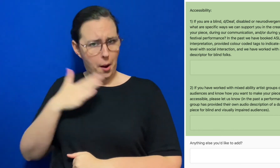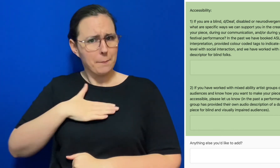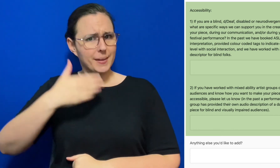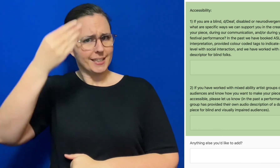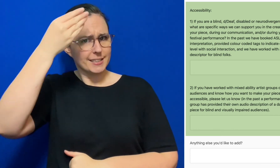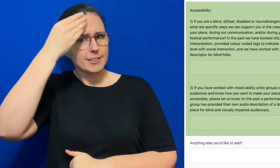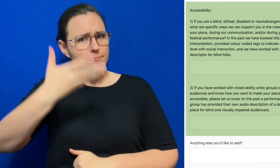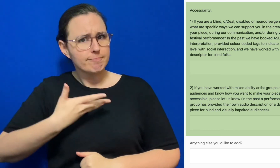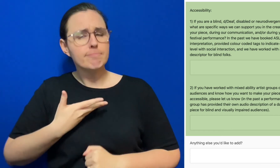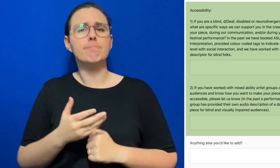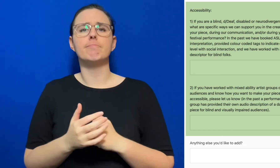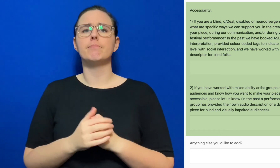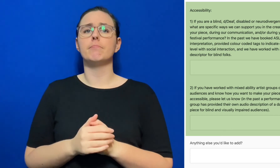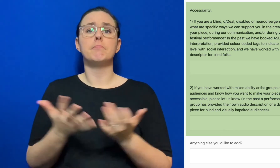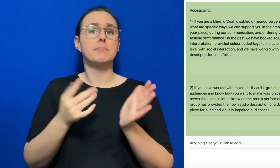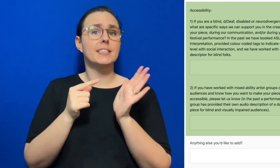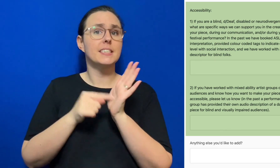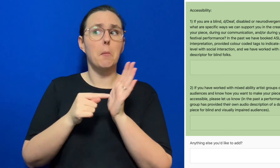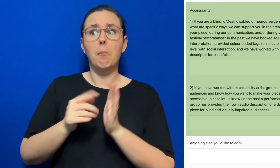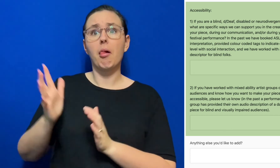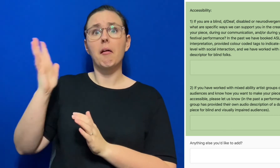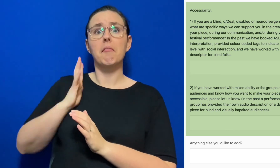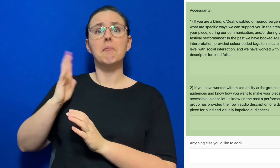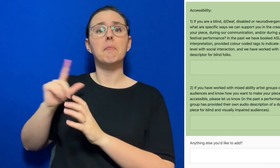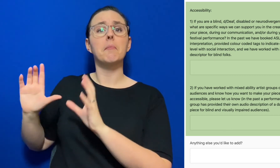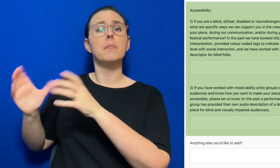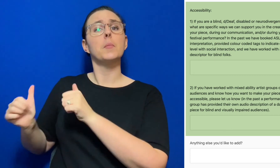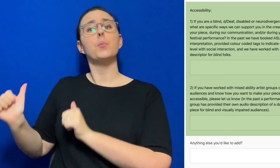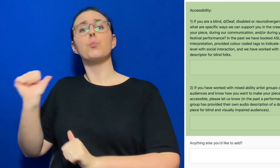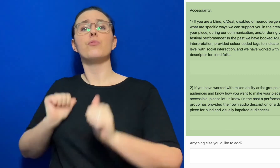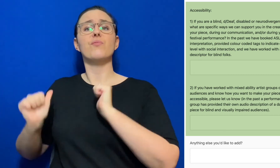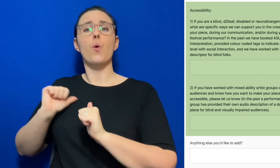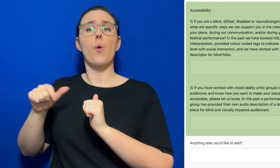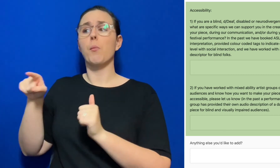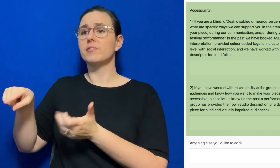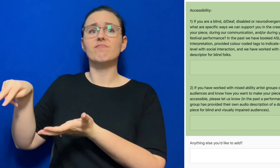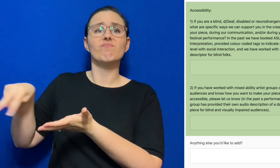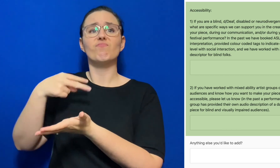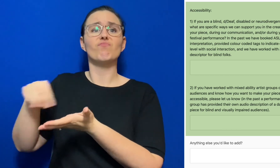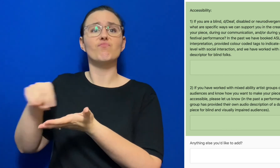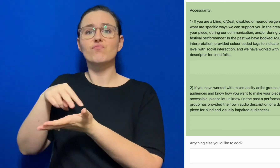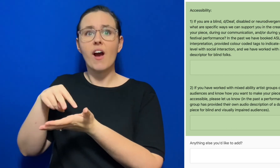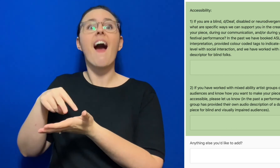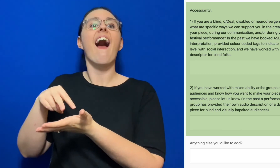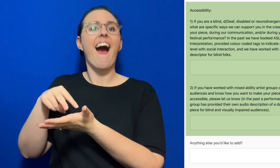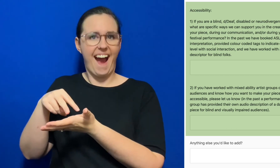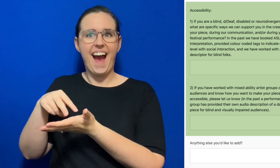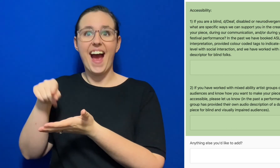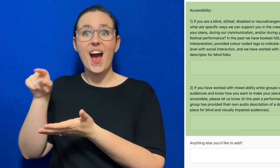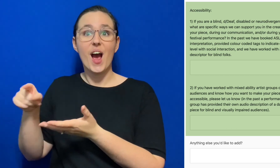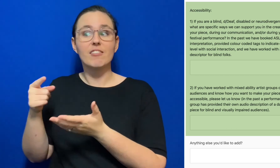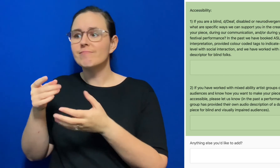please let us know (in the past a performance group has provided